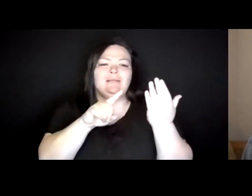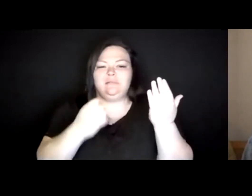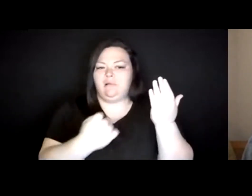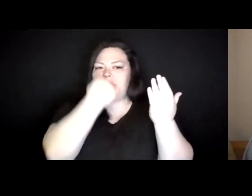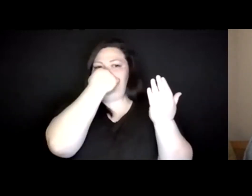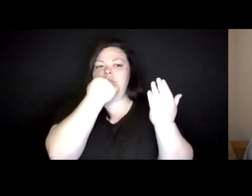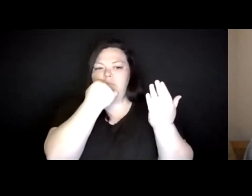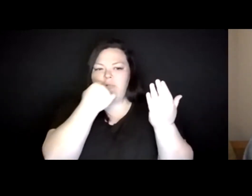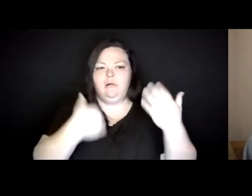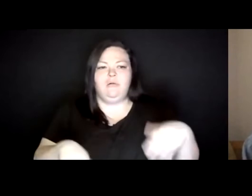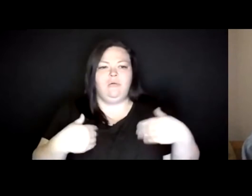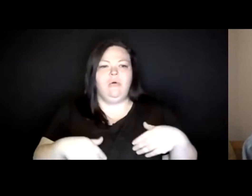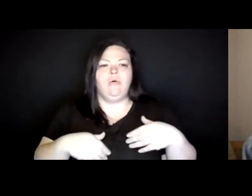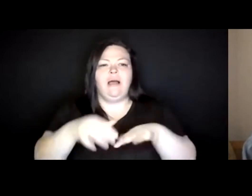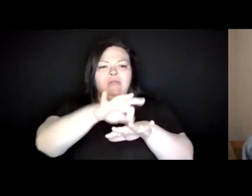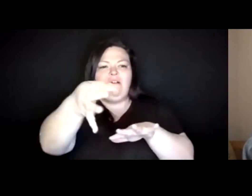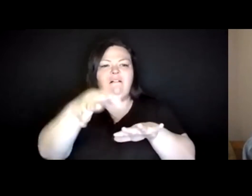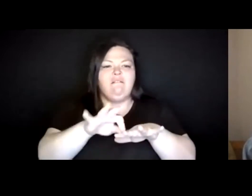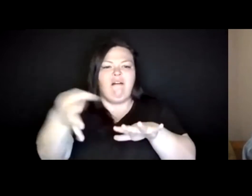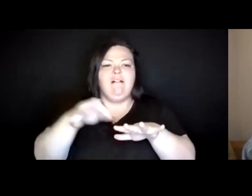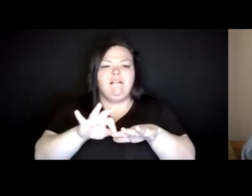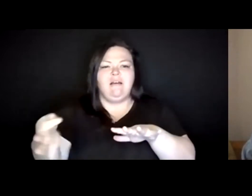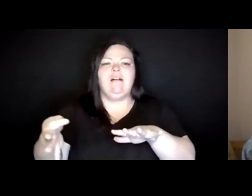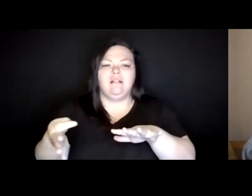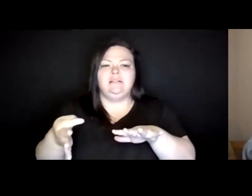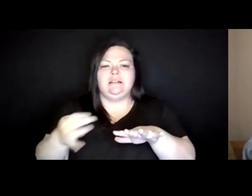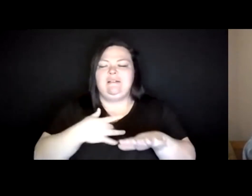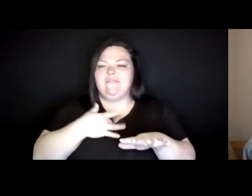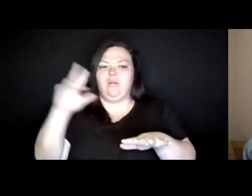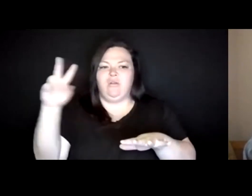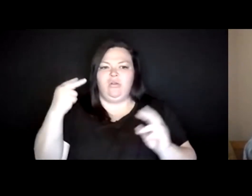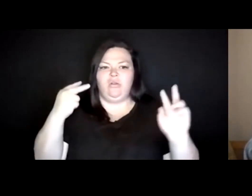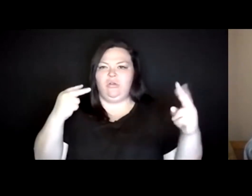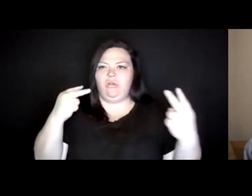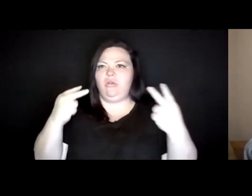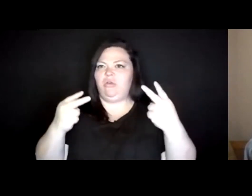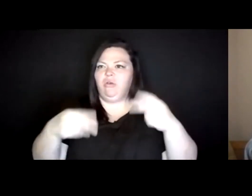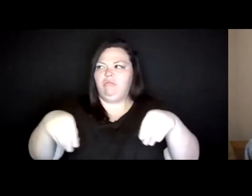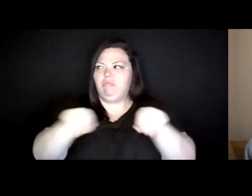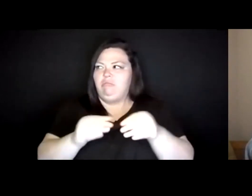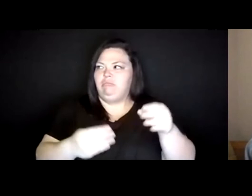mouth, I’ve torn acrylics off / in backseats, felt the knife eyes / at the laundry folding skirts.//